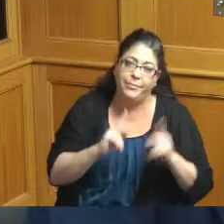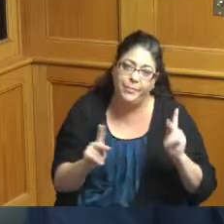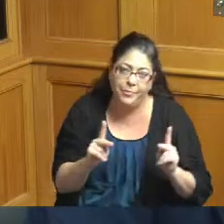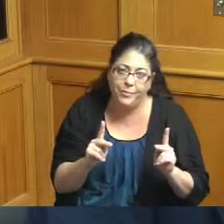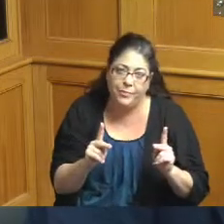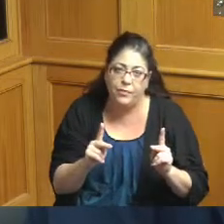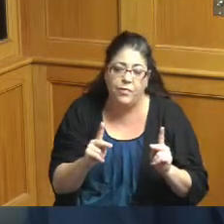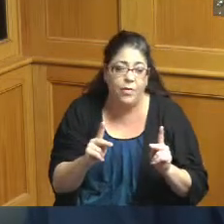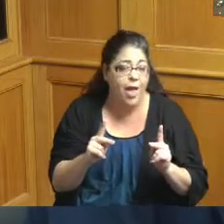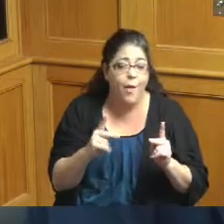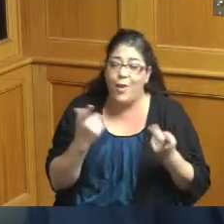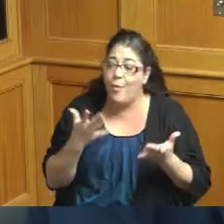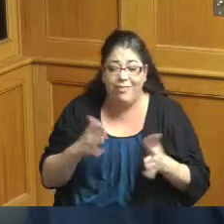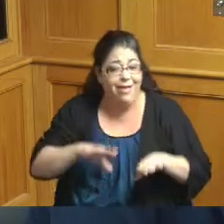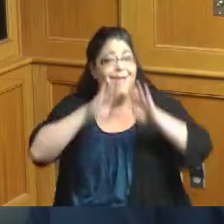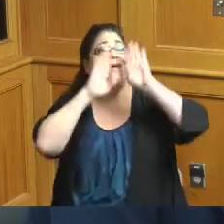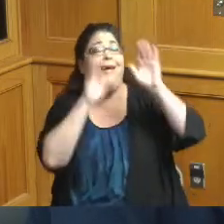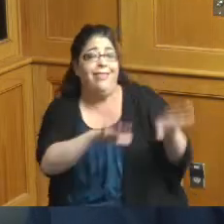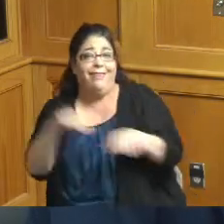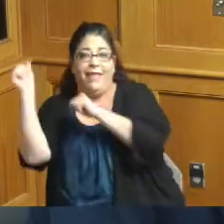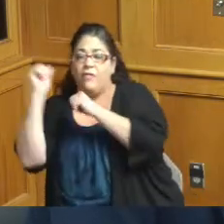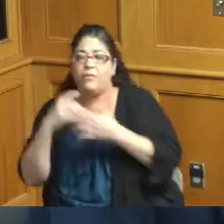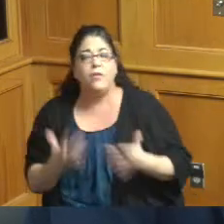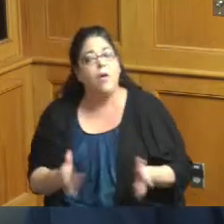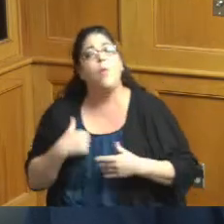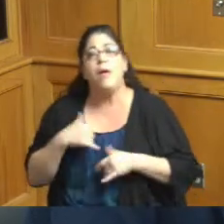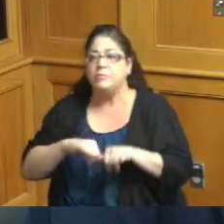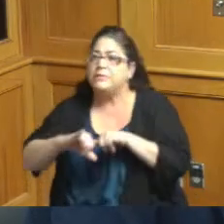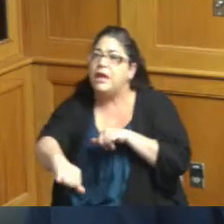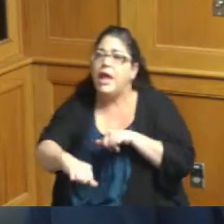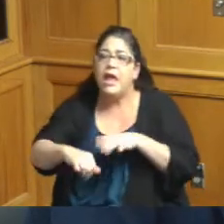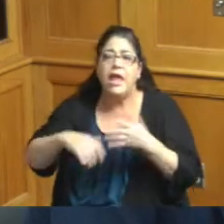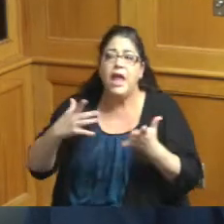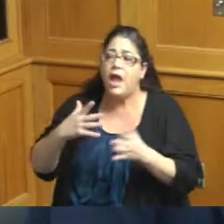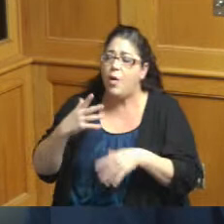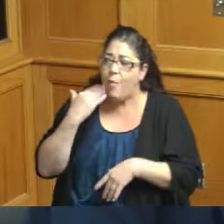valuable employees that we have they work hard to serve the public the public who are likely